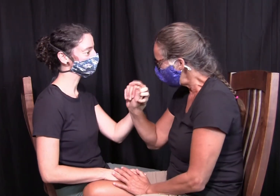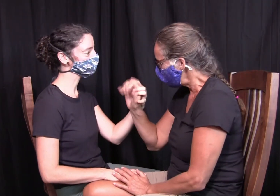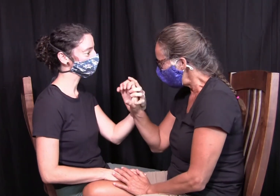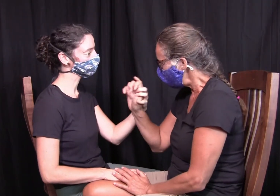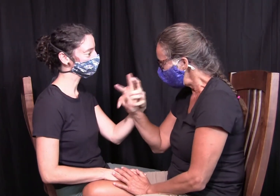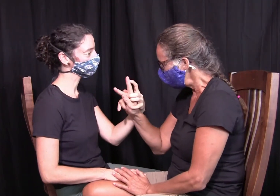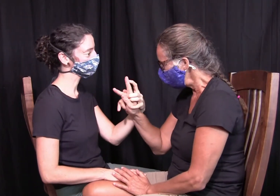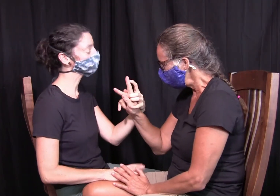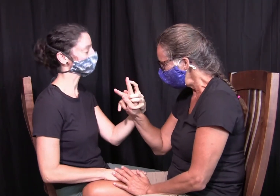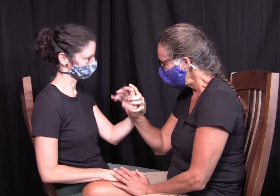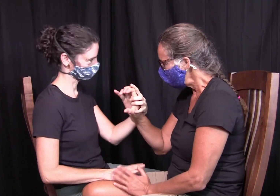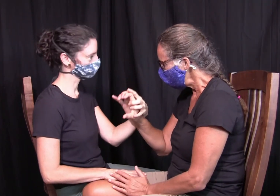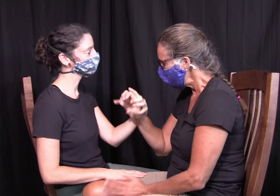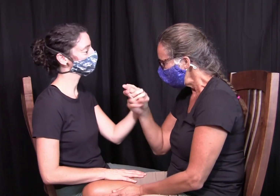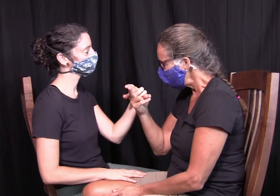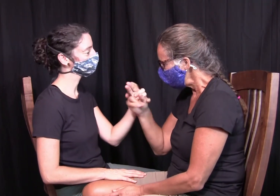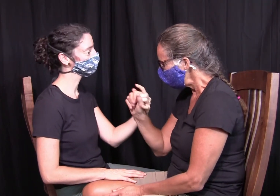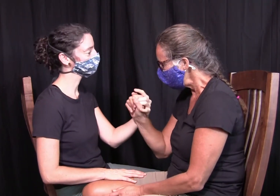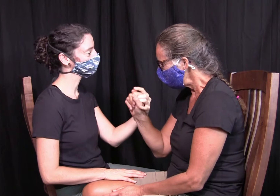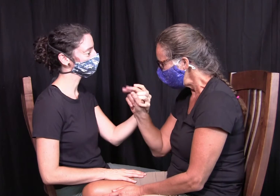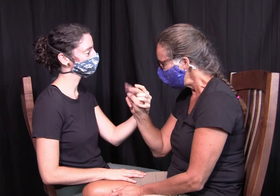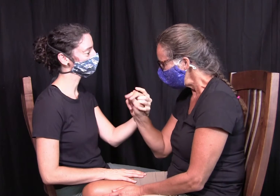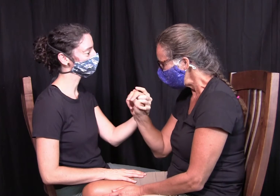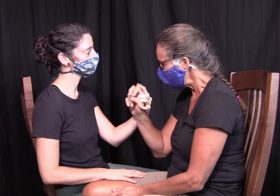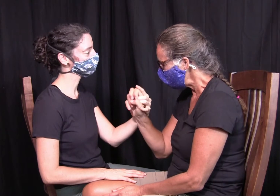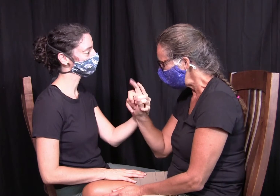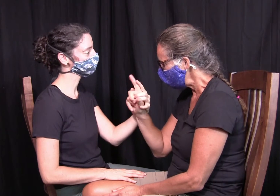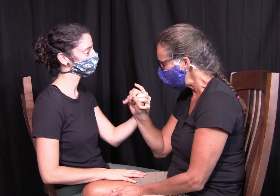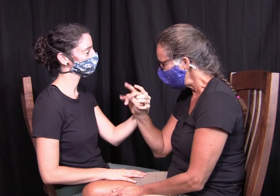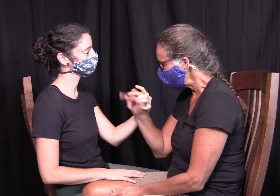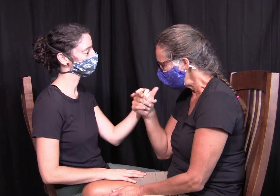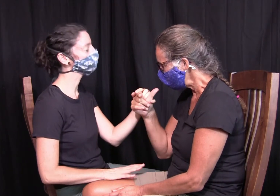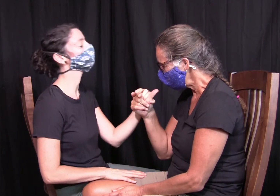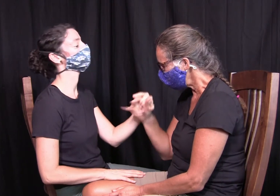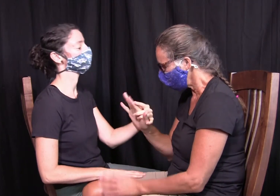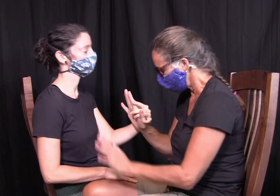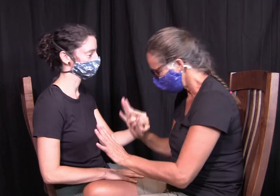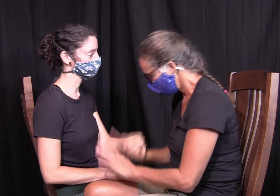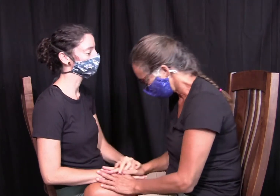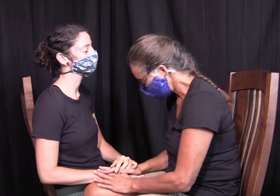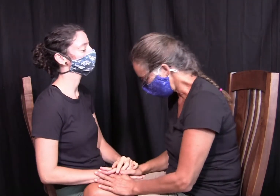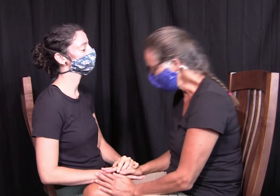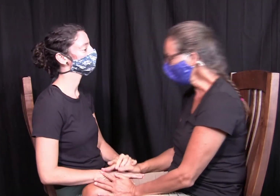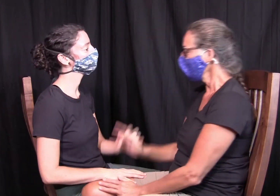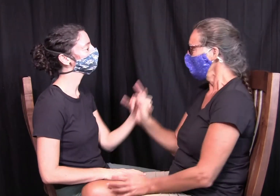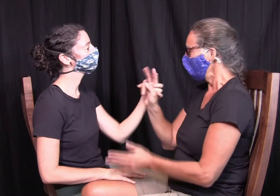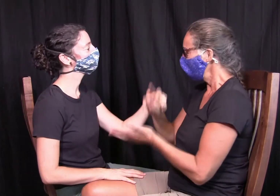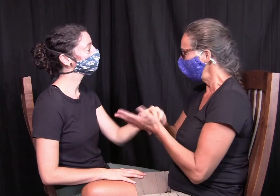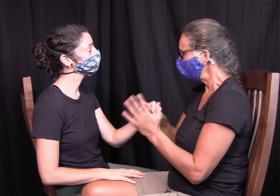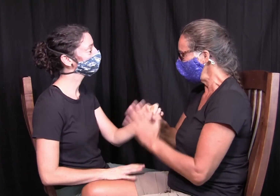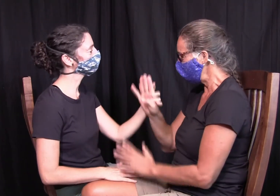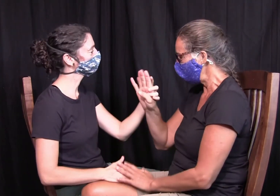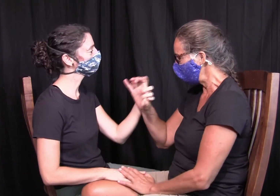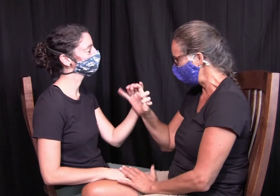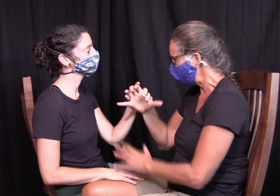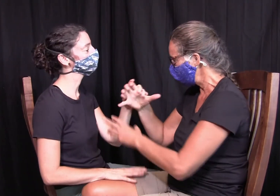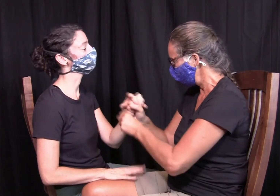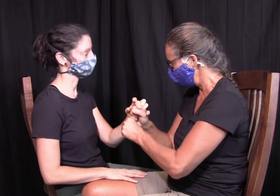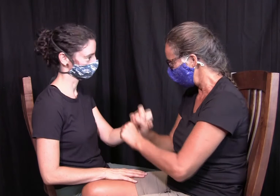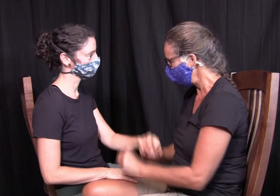Backchanneling is a part of all communication, and can be divided into three types based on three different language modalities: